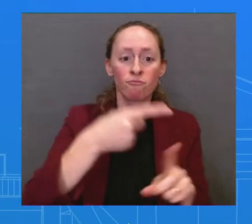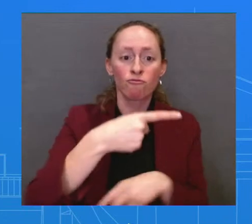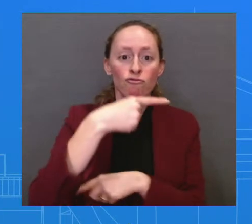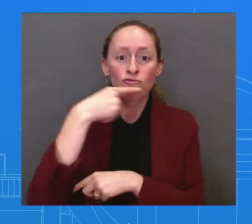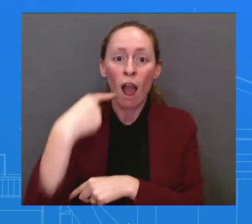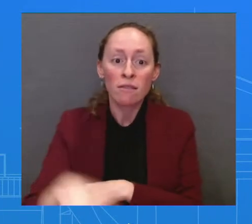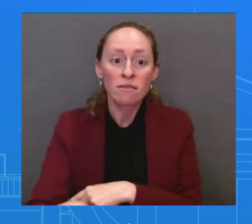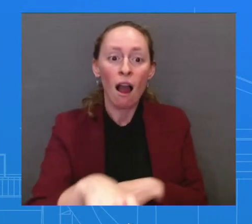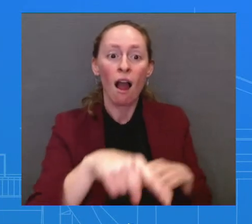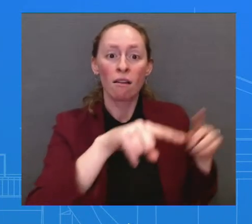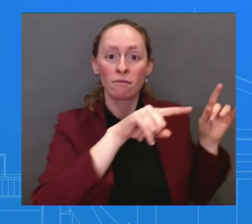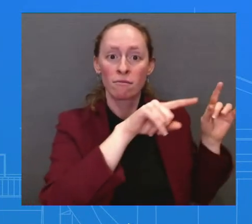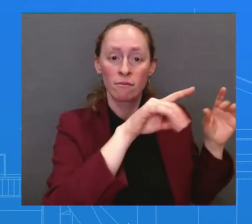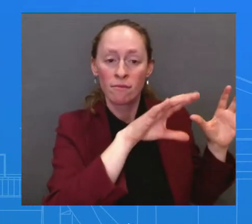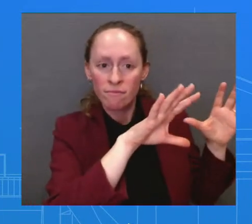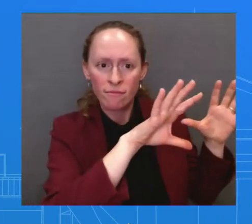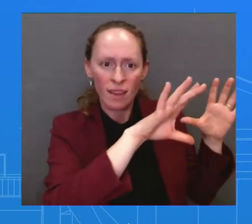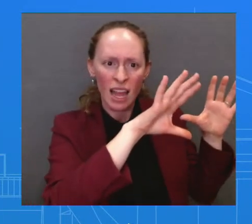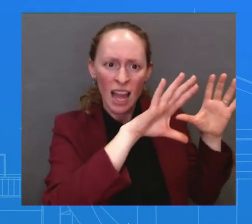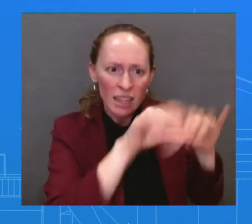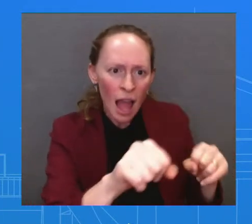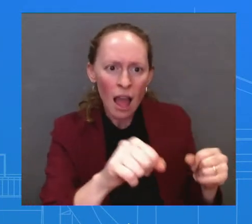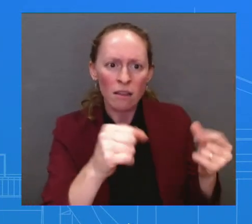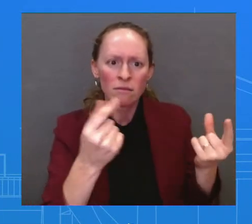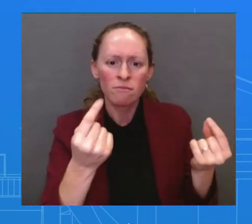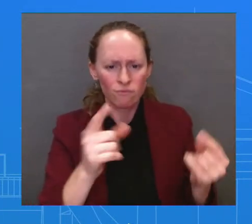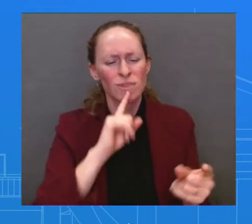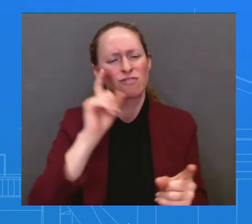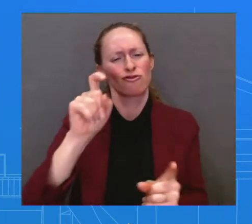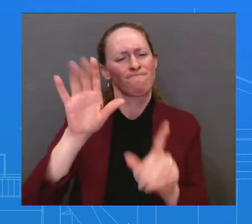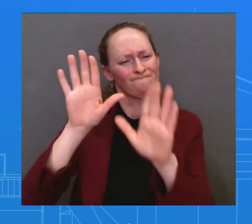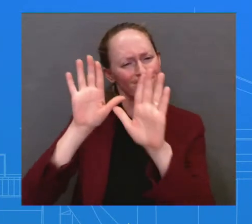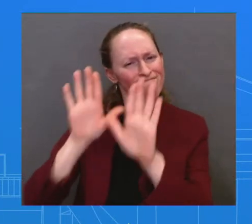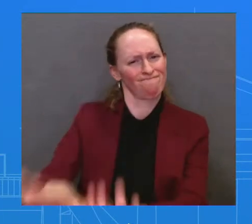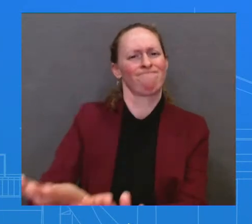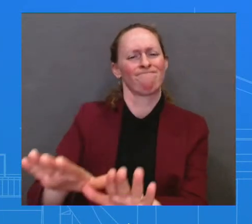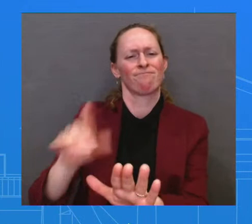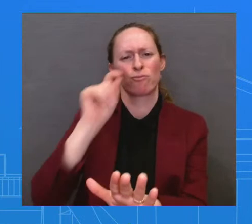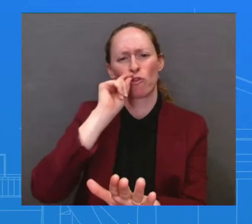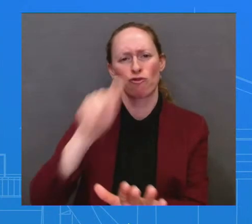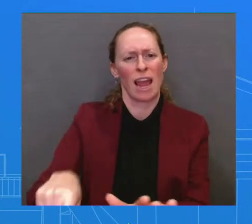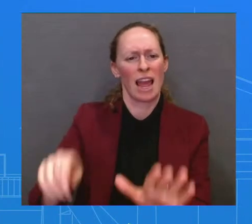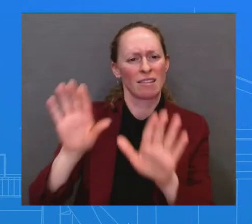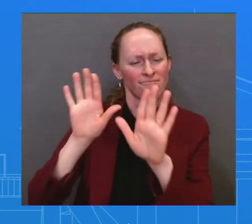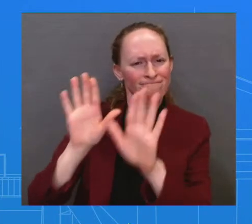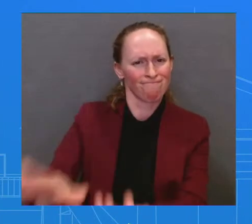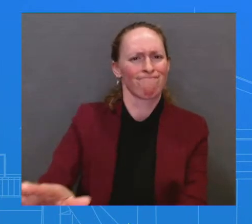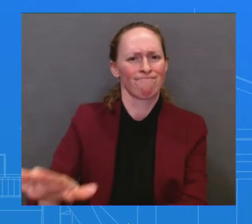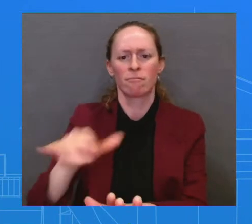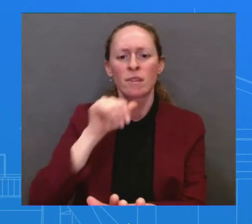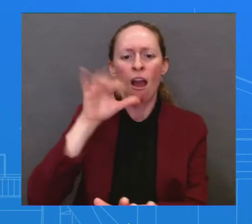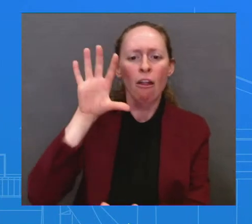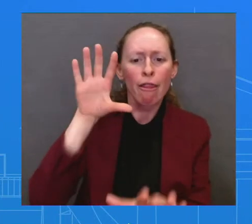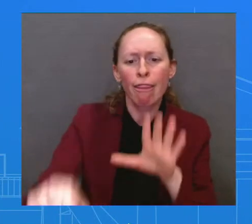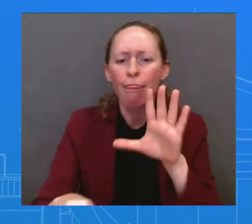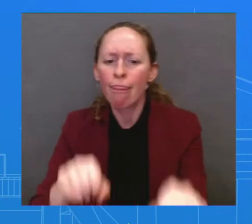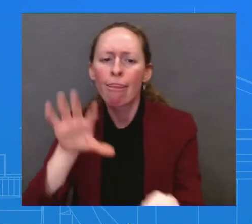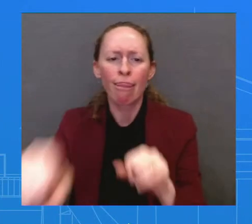respect for every nation's sovereignty. So, I would like to see every leader who goes